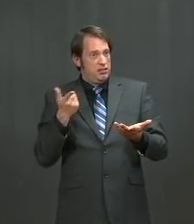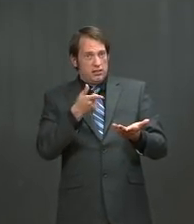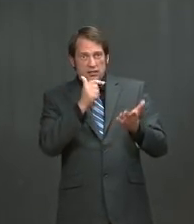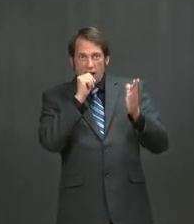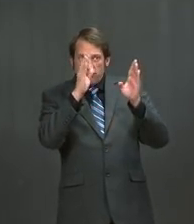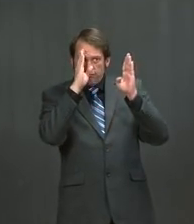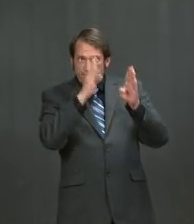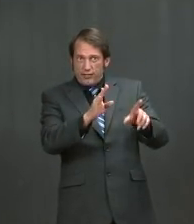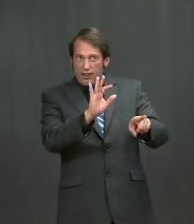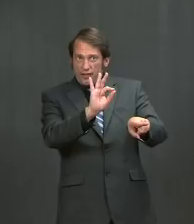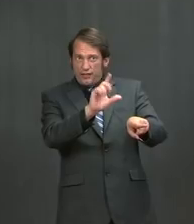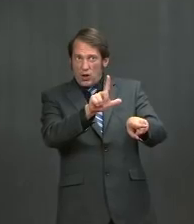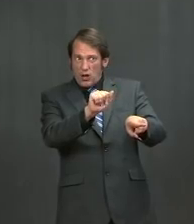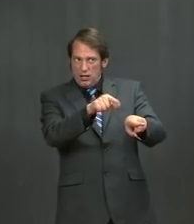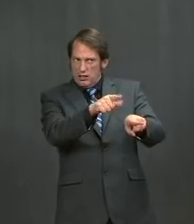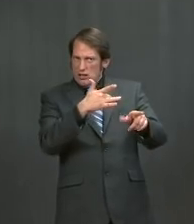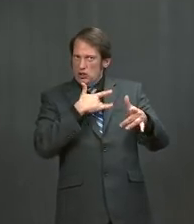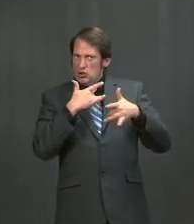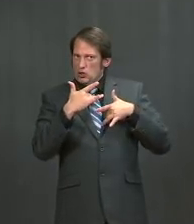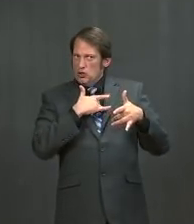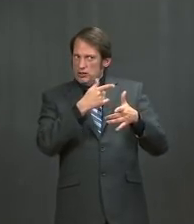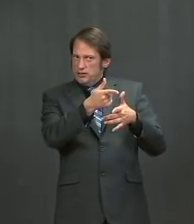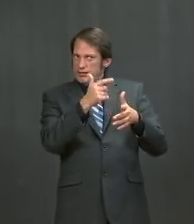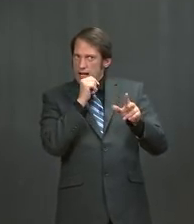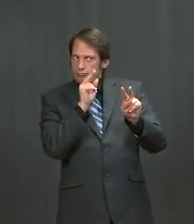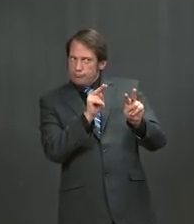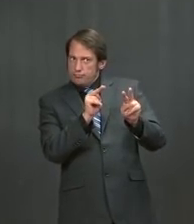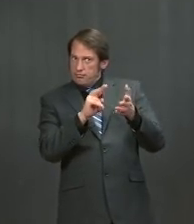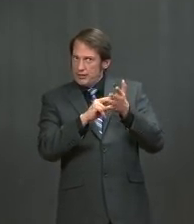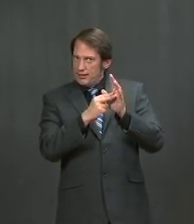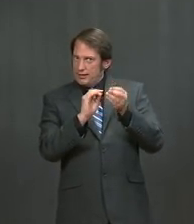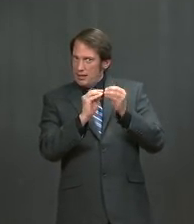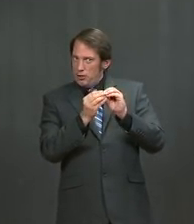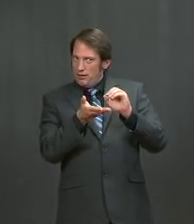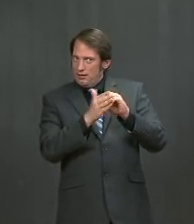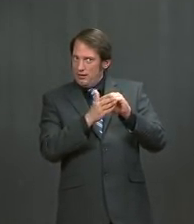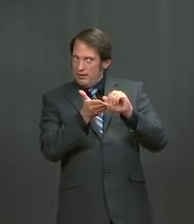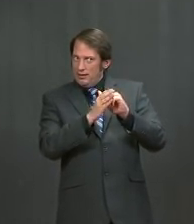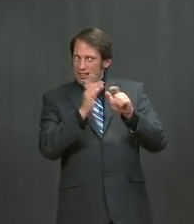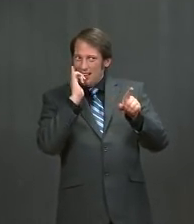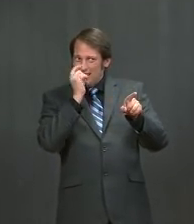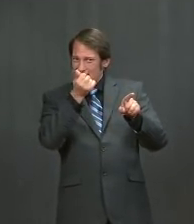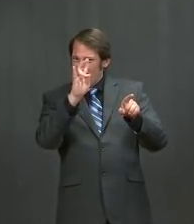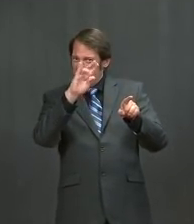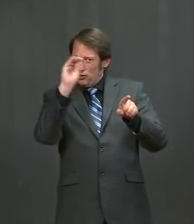is that 17 percent of Florida's population is African American, but less than 7 percent of vaccinations